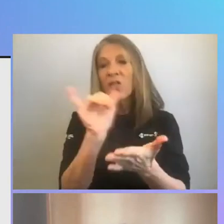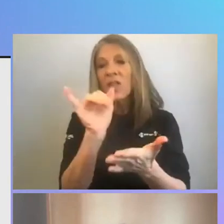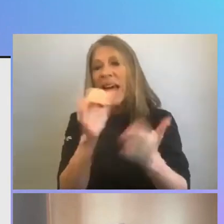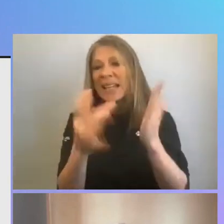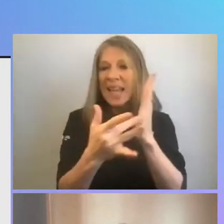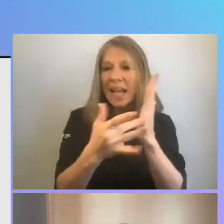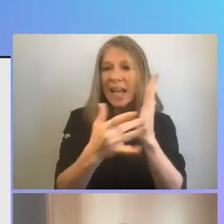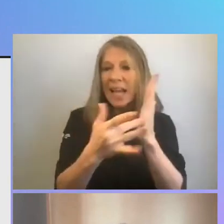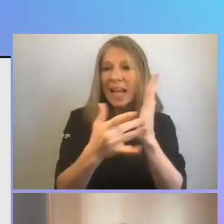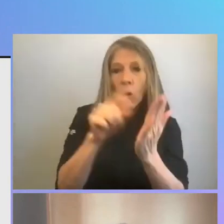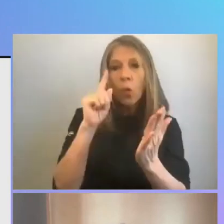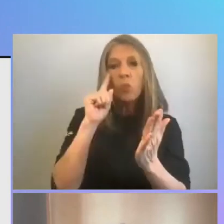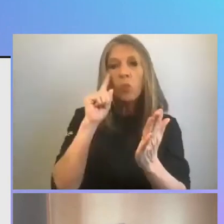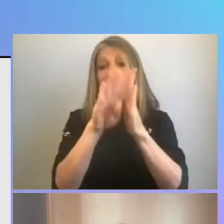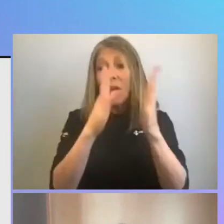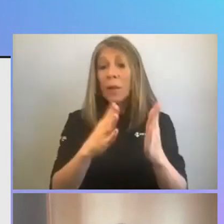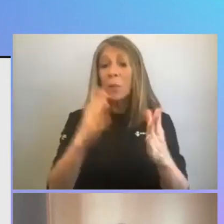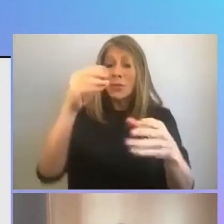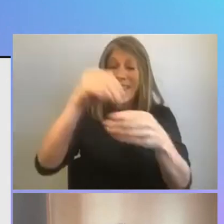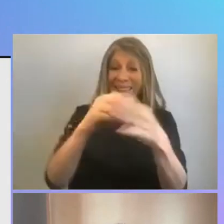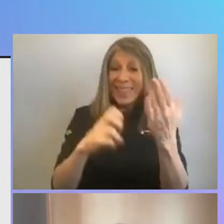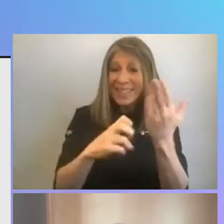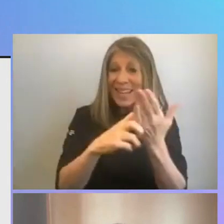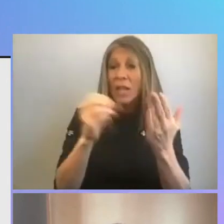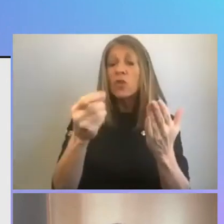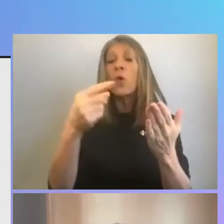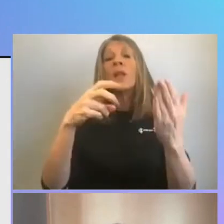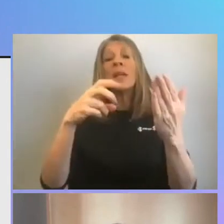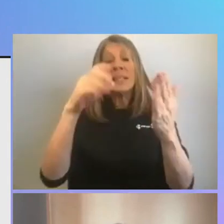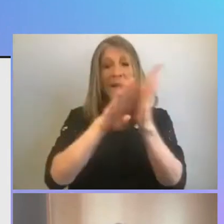ticket so that the developer on the ticket knows how to move